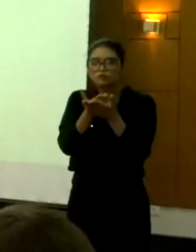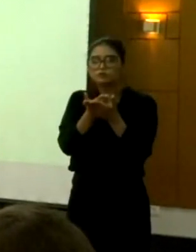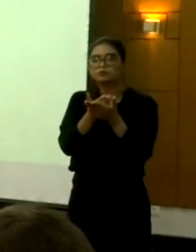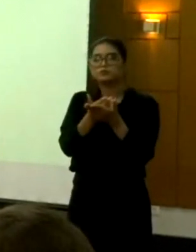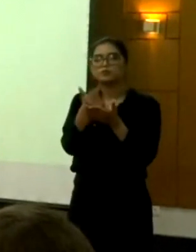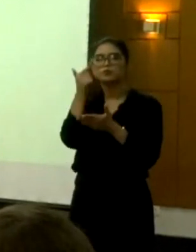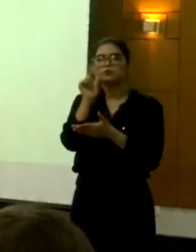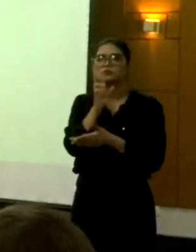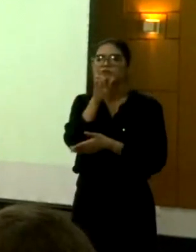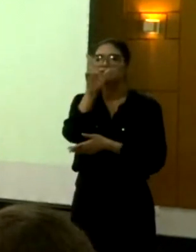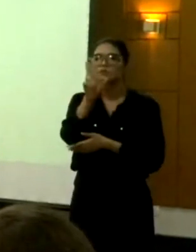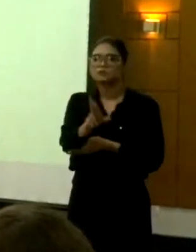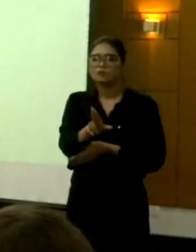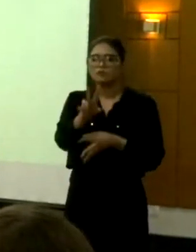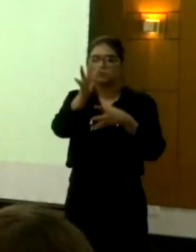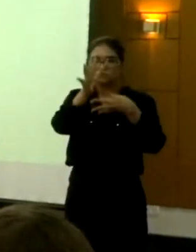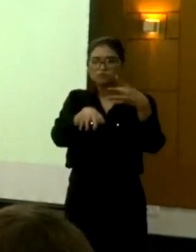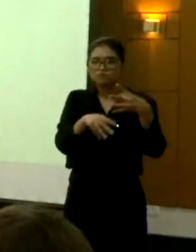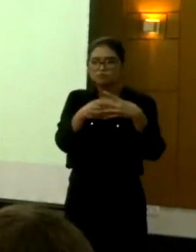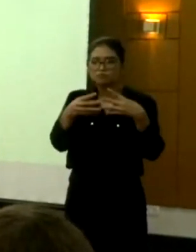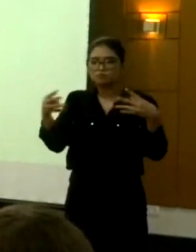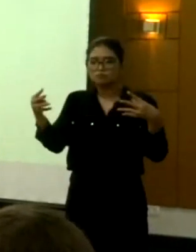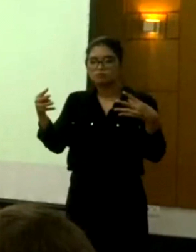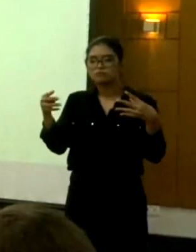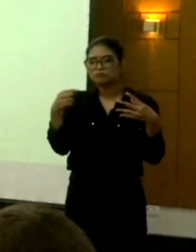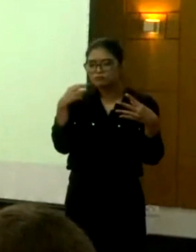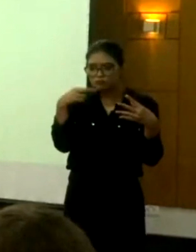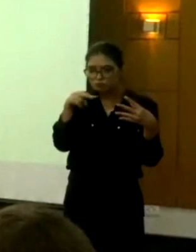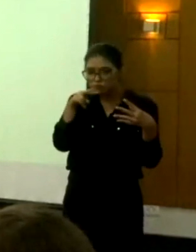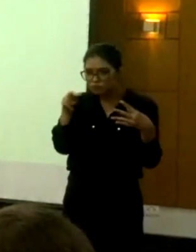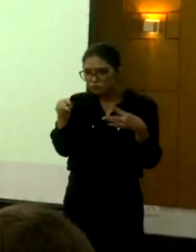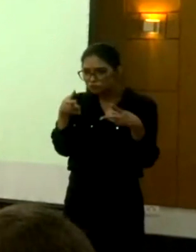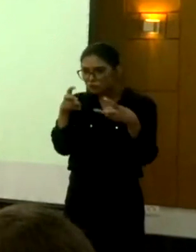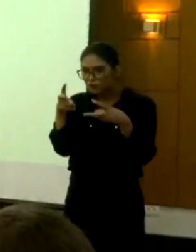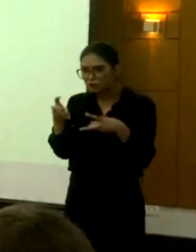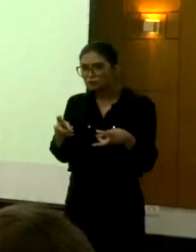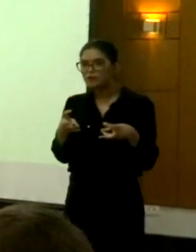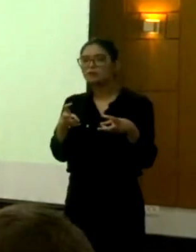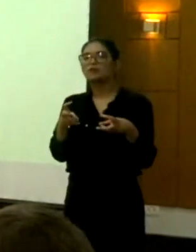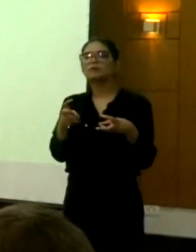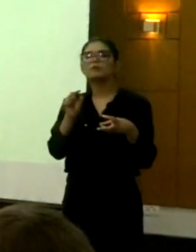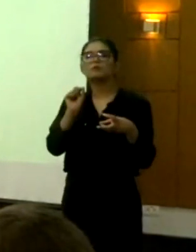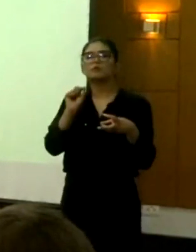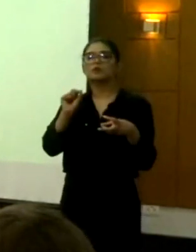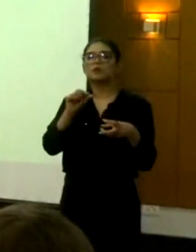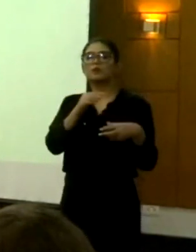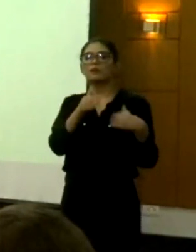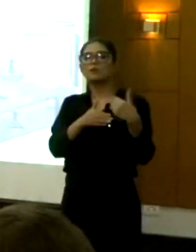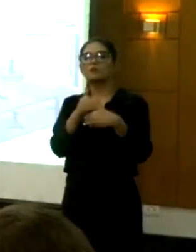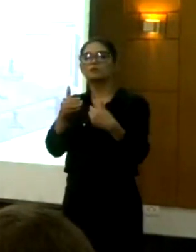resolution grid we simulate the climate the physical processes take place in the climate so